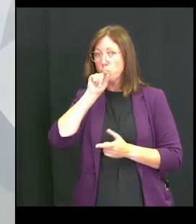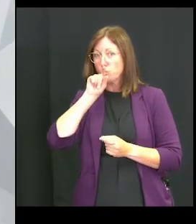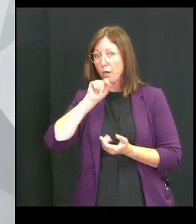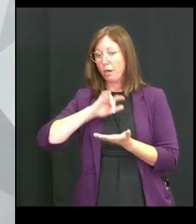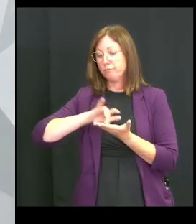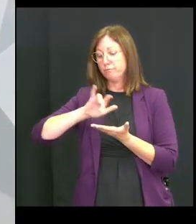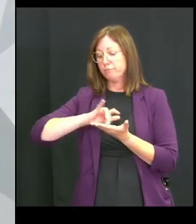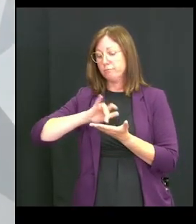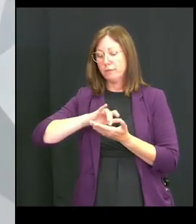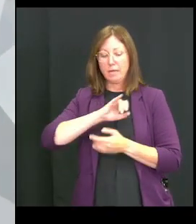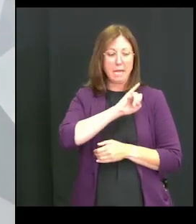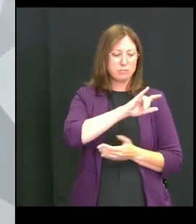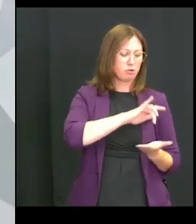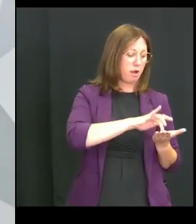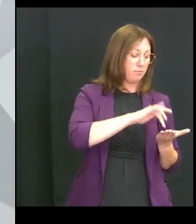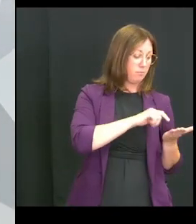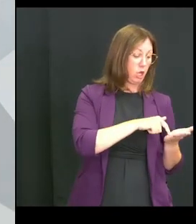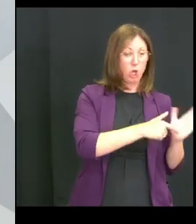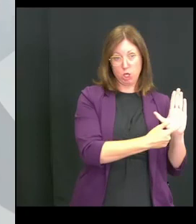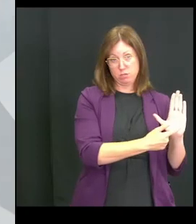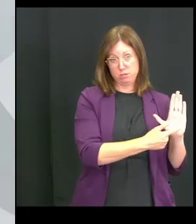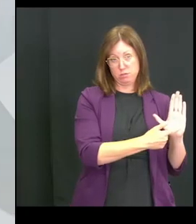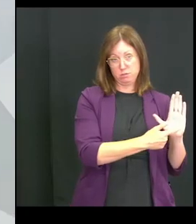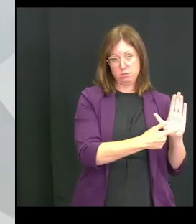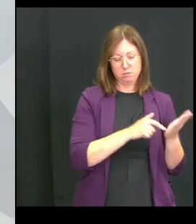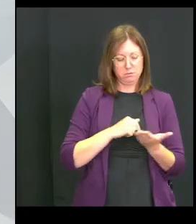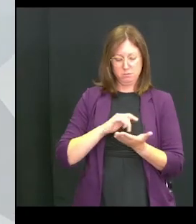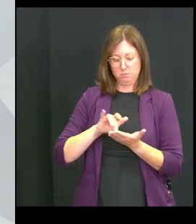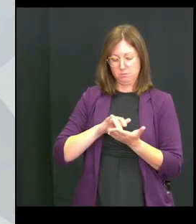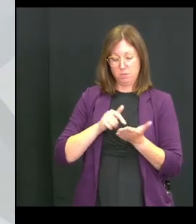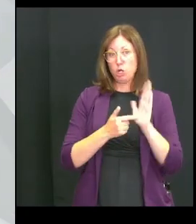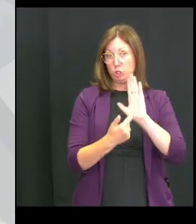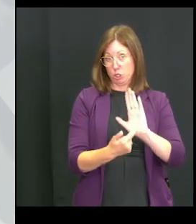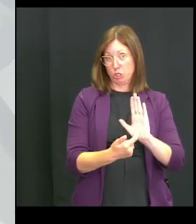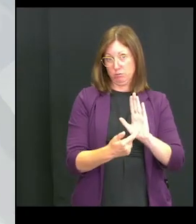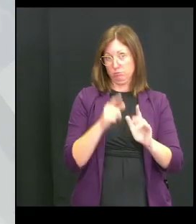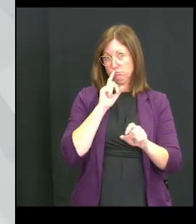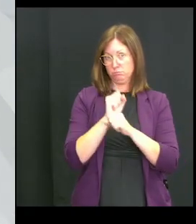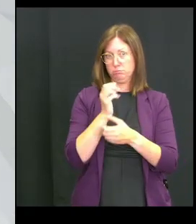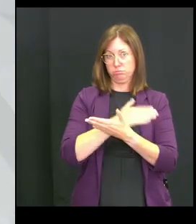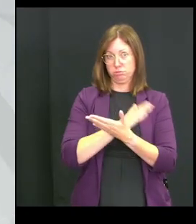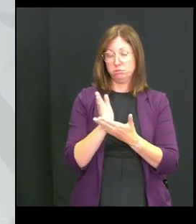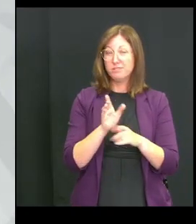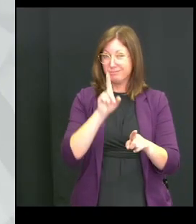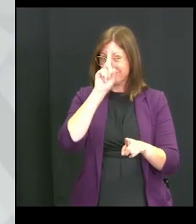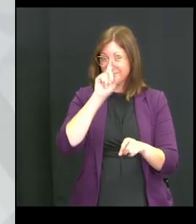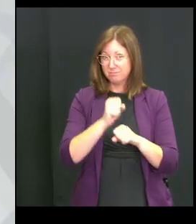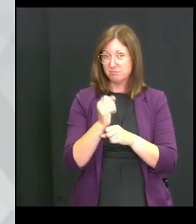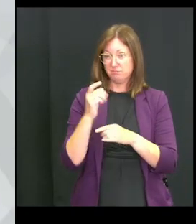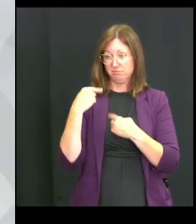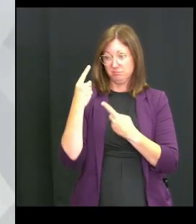and they're like, "Look, here is clear polarization. It's true, I've lost friends over this in the past couple of years."